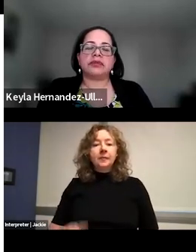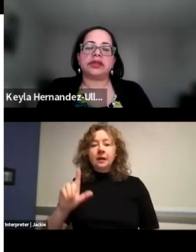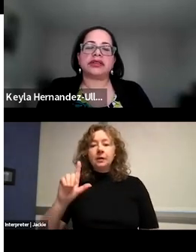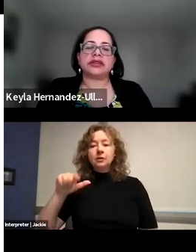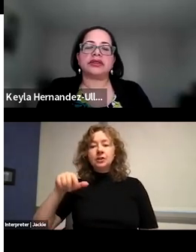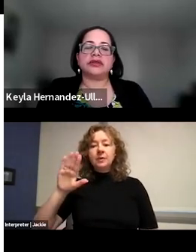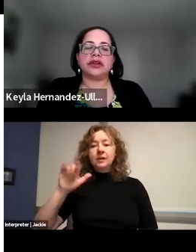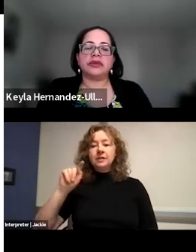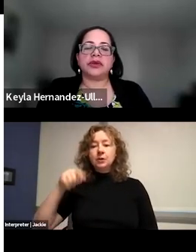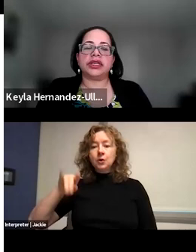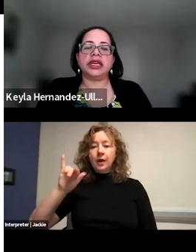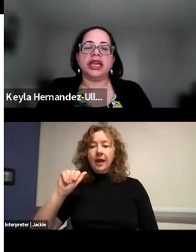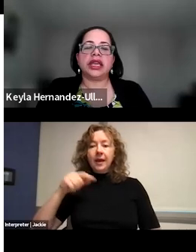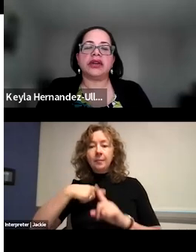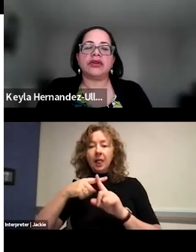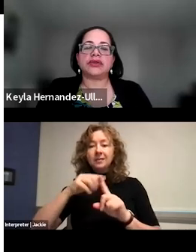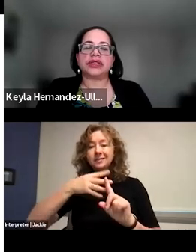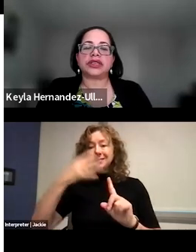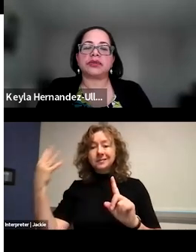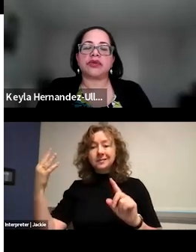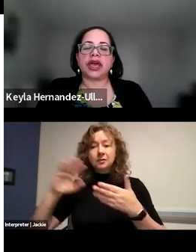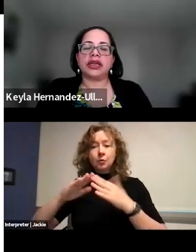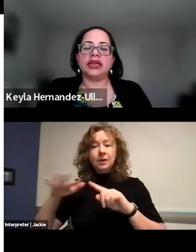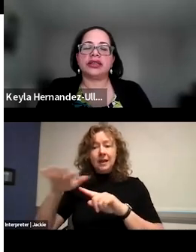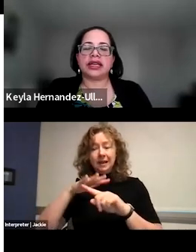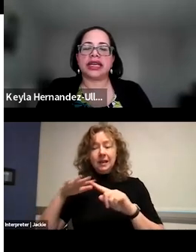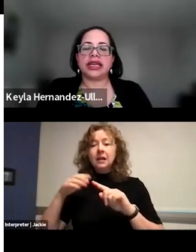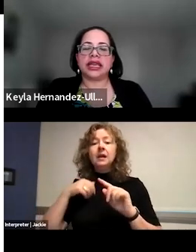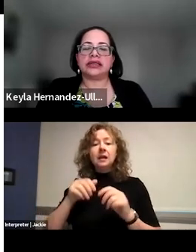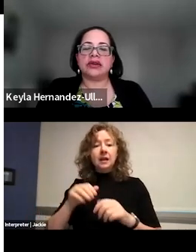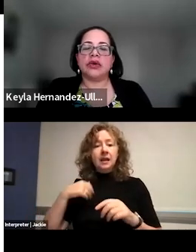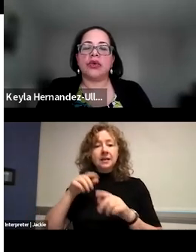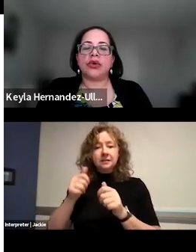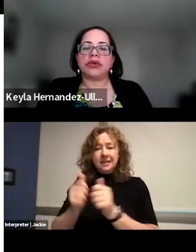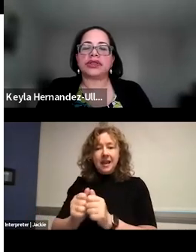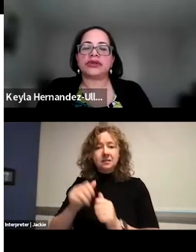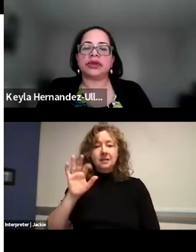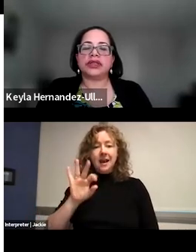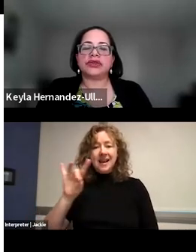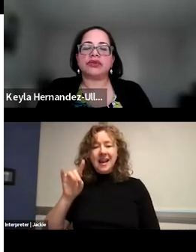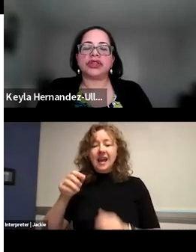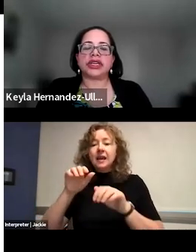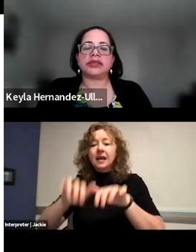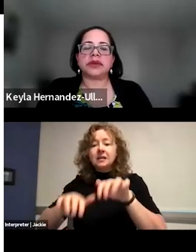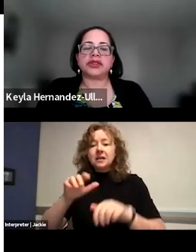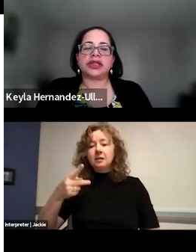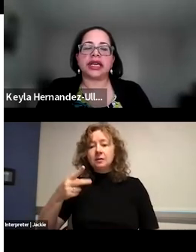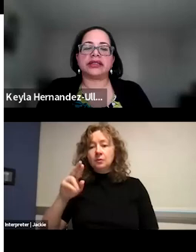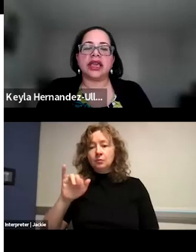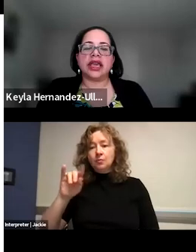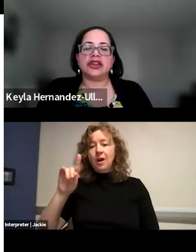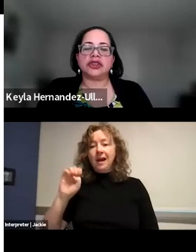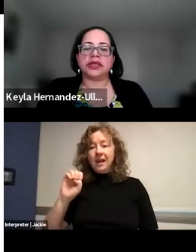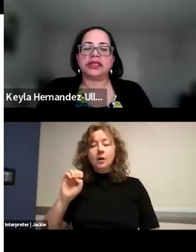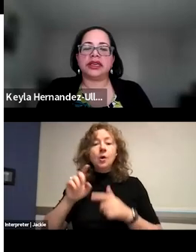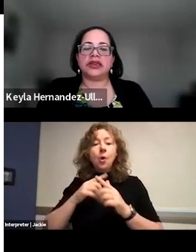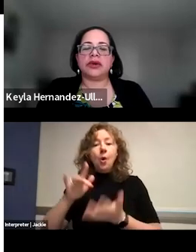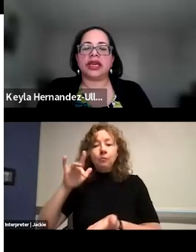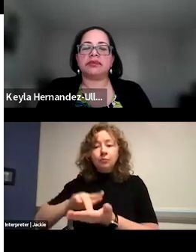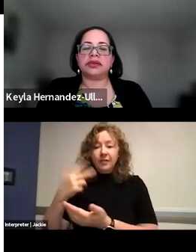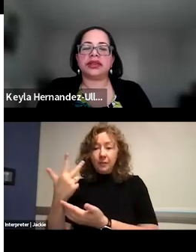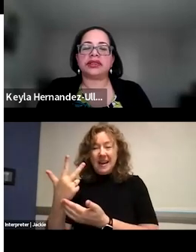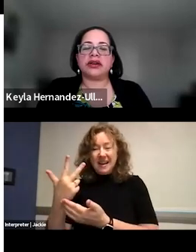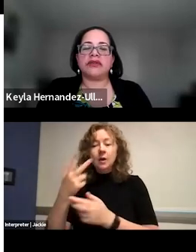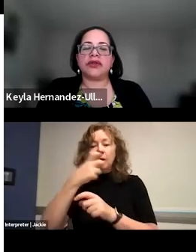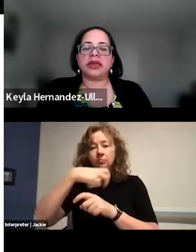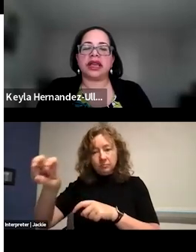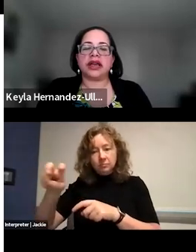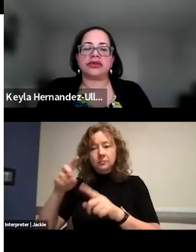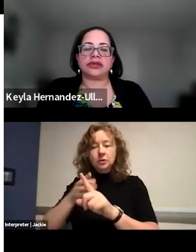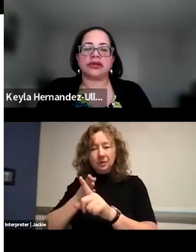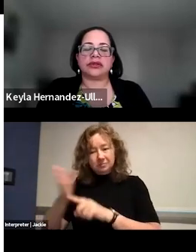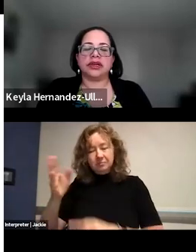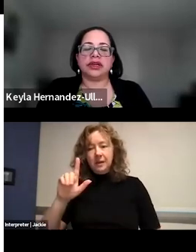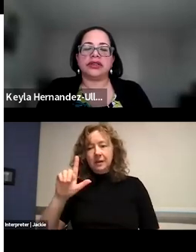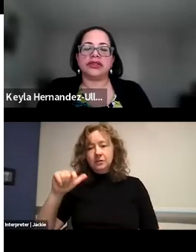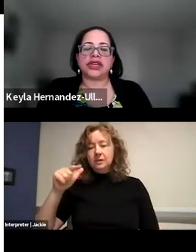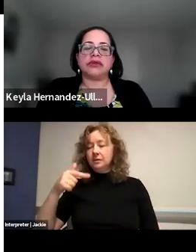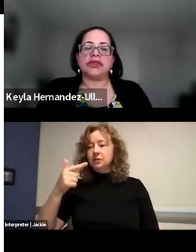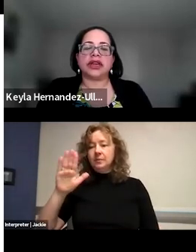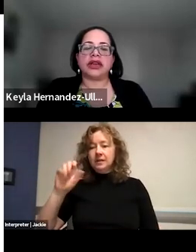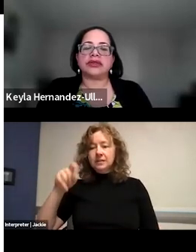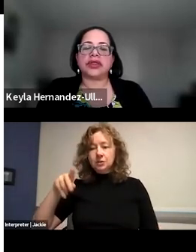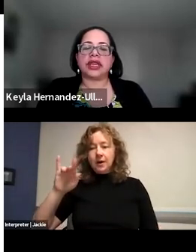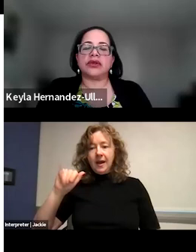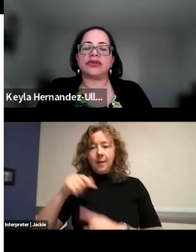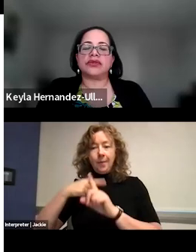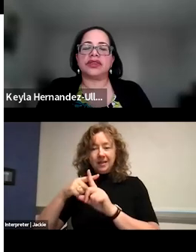Keyla Hernandez-Ulloa: members of the Lgbtqia plus community can also text pride to 988, or press 3 to reach a specialized Lgbtqia, plus affirming counselor